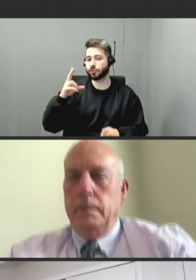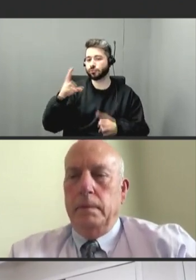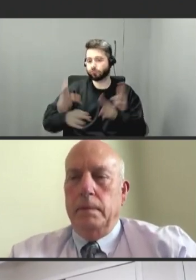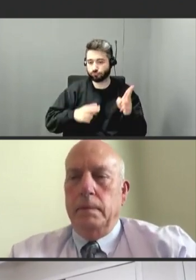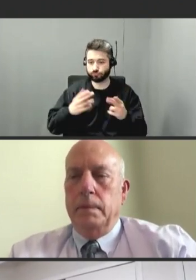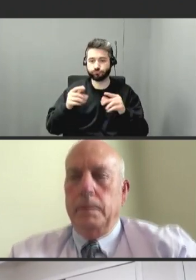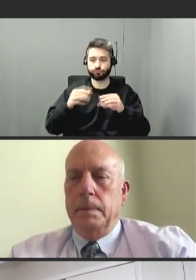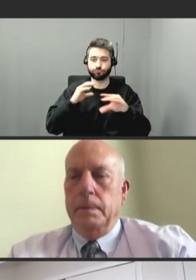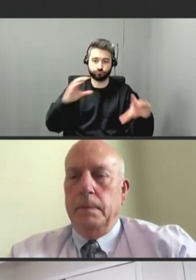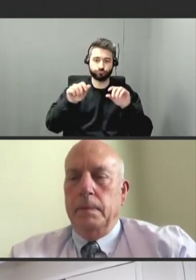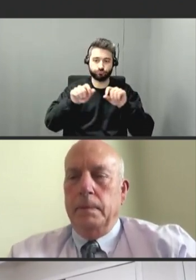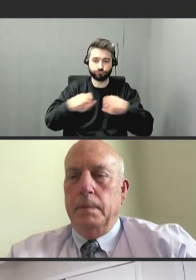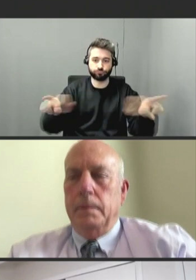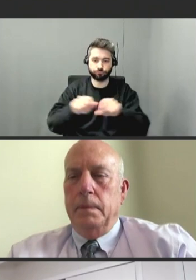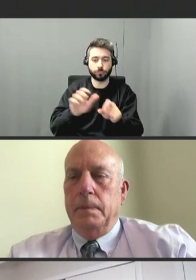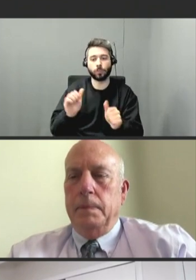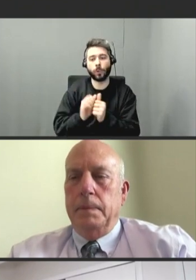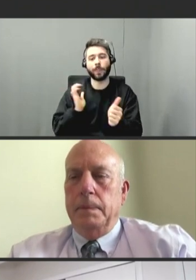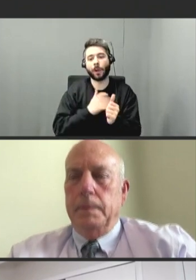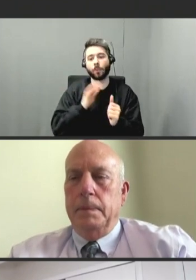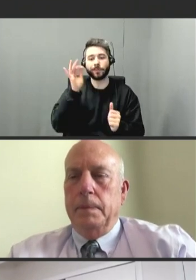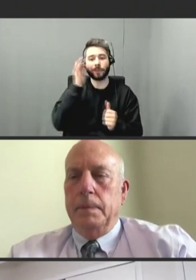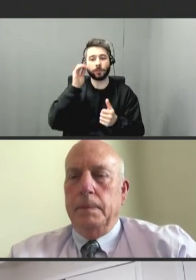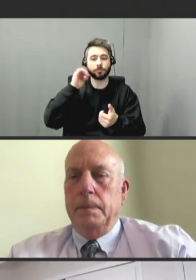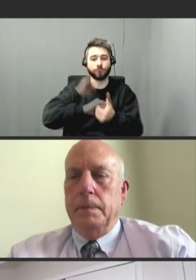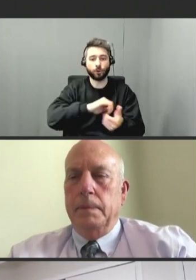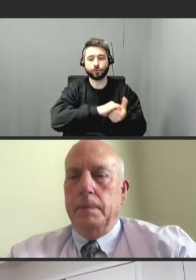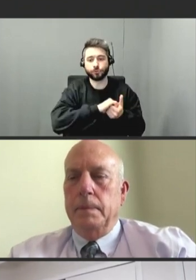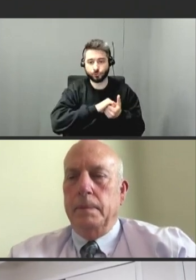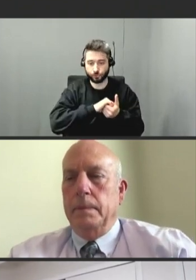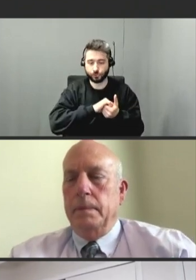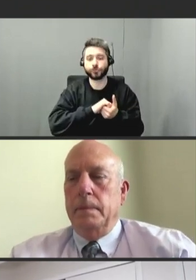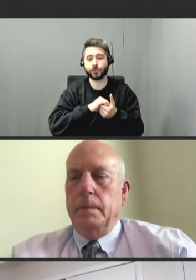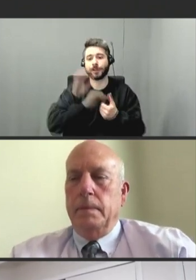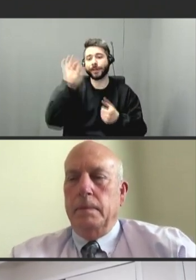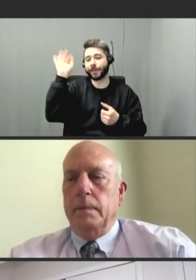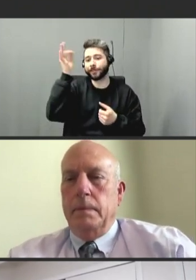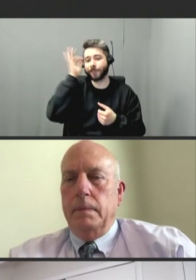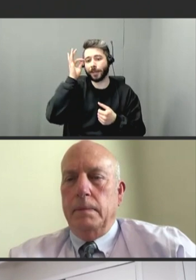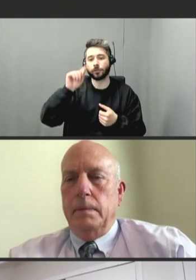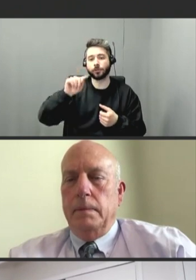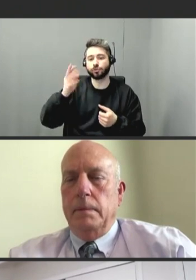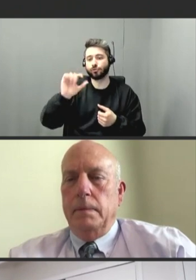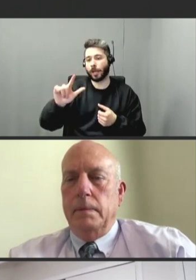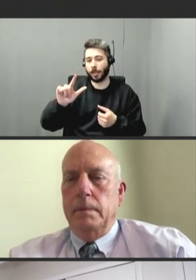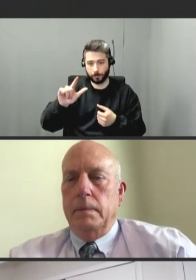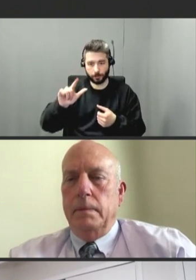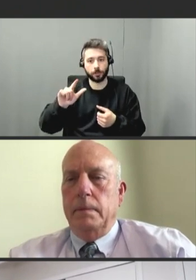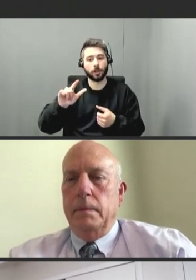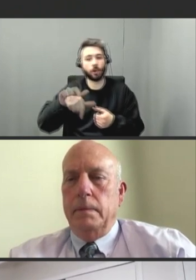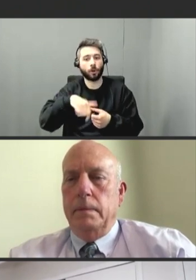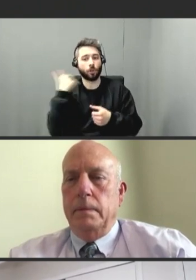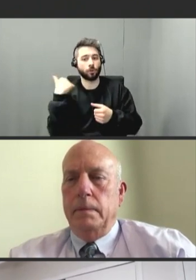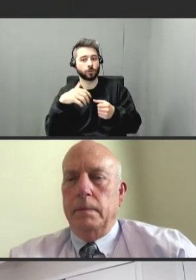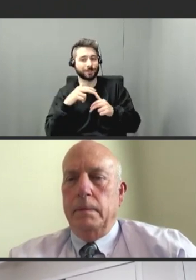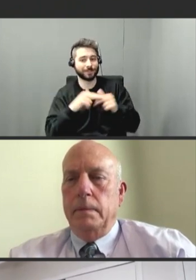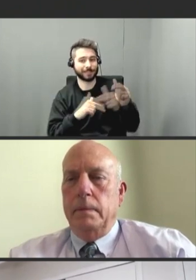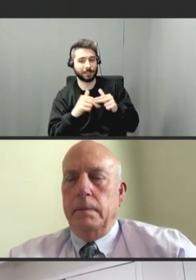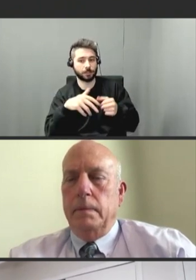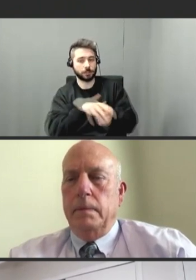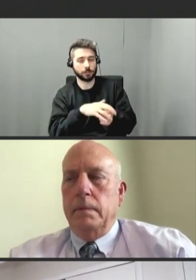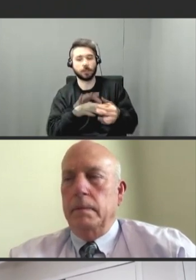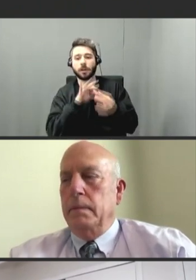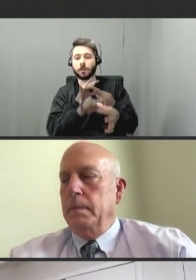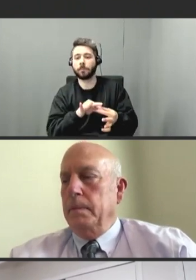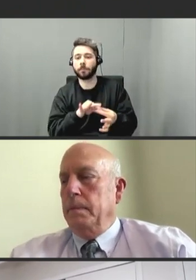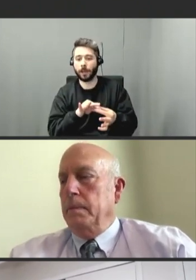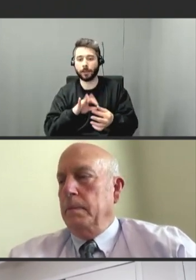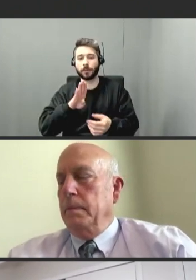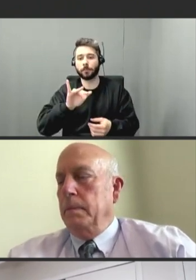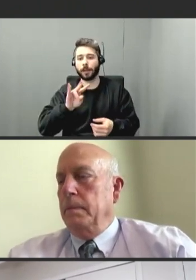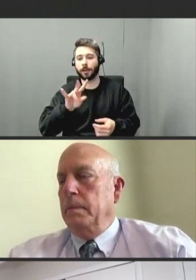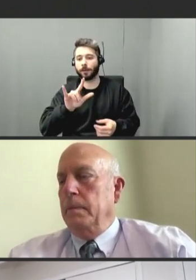with our federal partners and federal, tribal and other facilities about the bivalent COVID